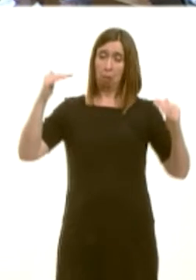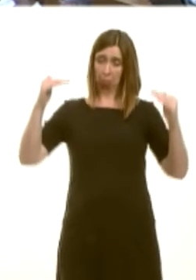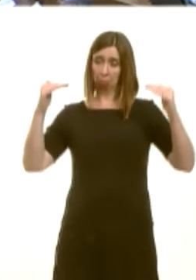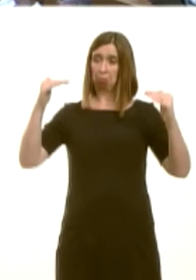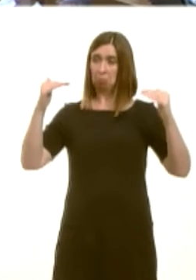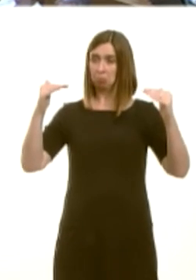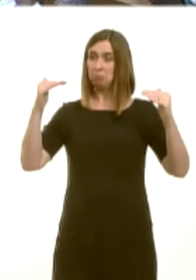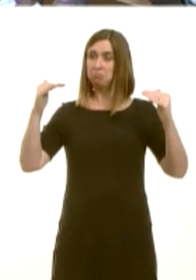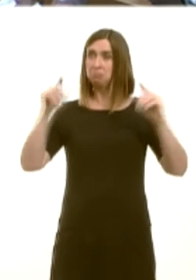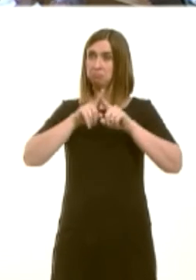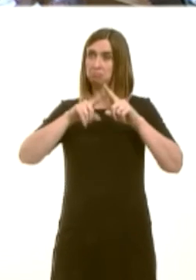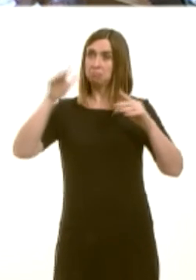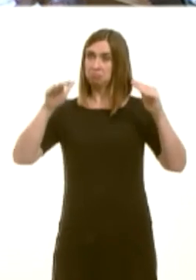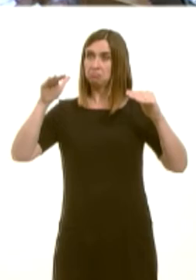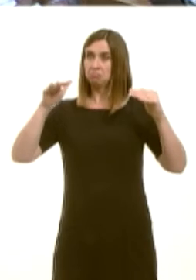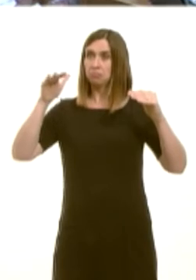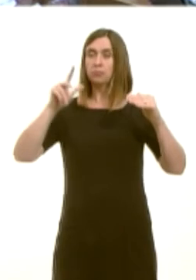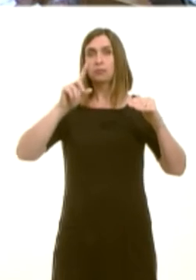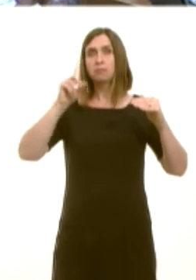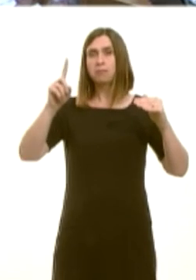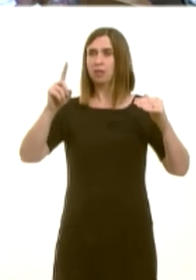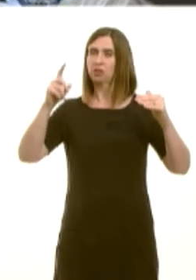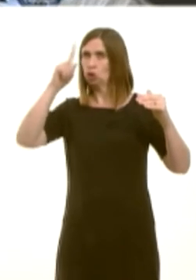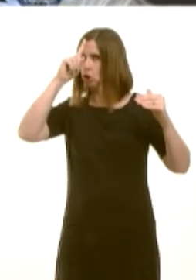place, but what we do know is that we are behind Germany, we are behind North America